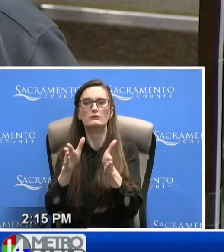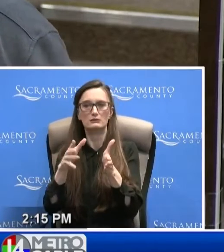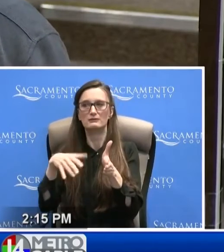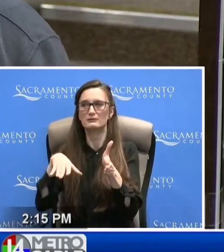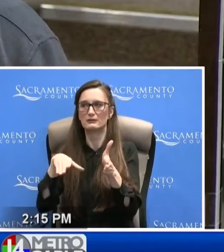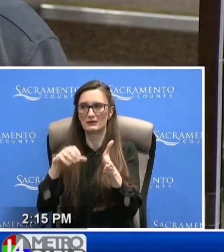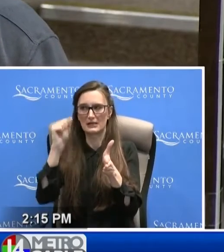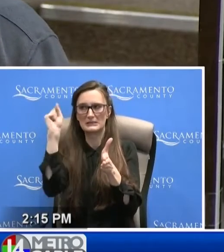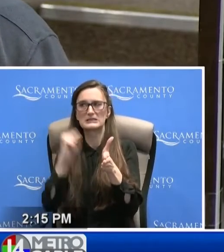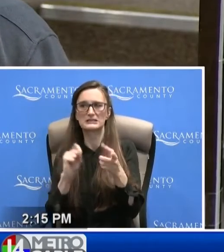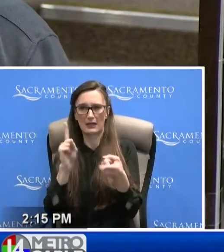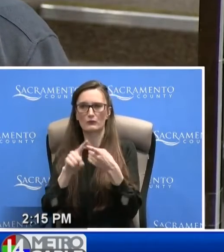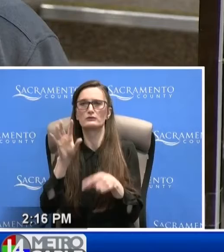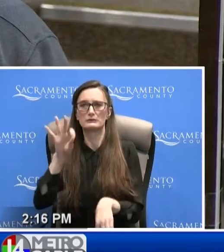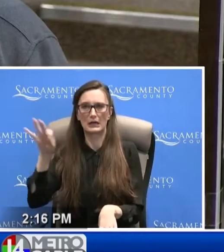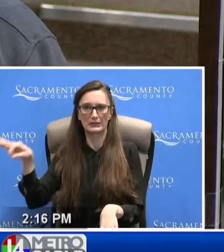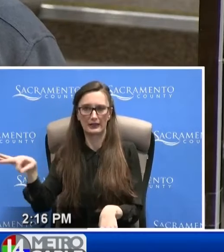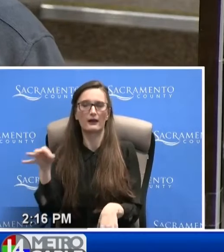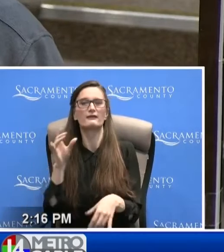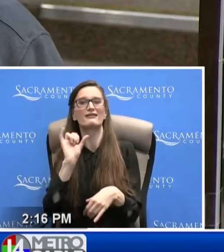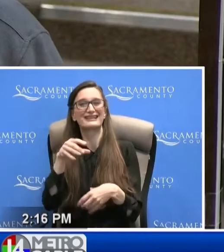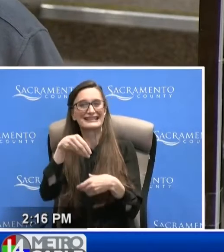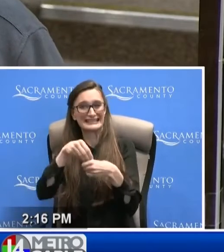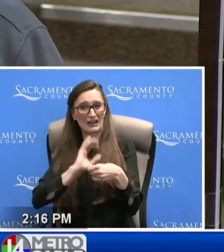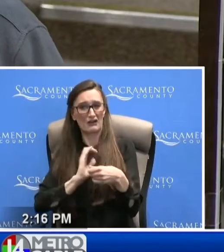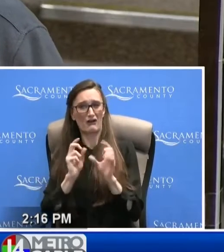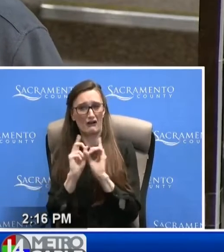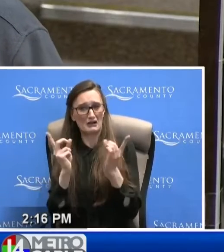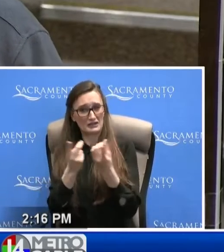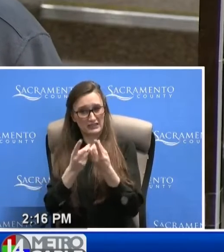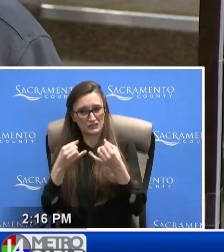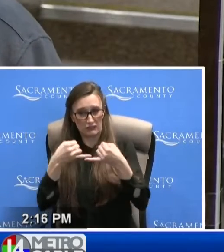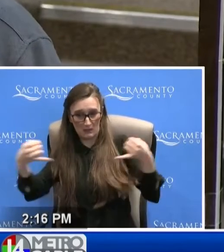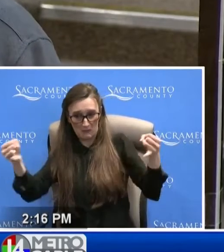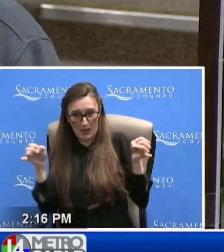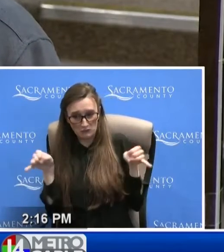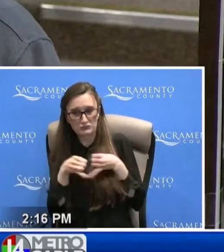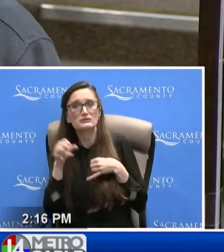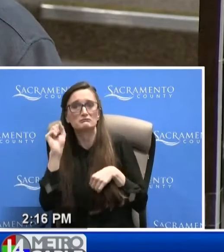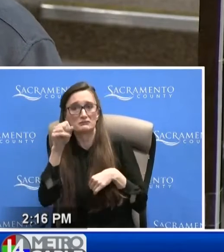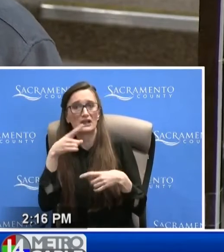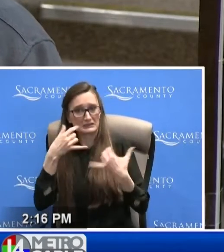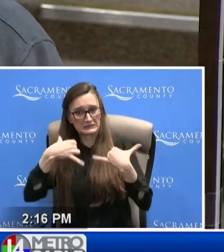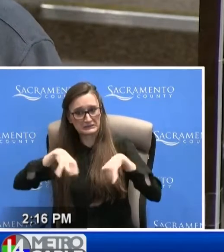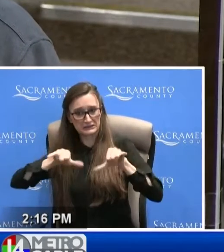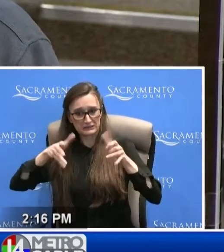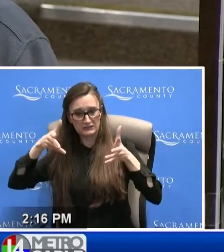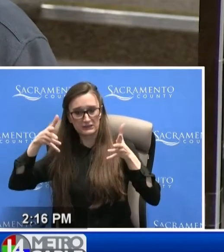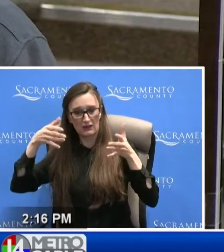It's within our recreation of park district boundaries and it is still situated in District one,